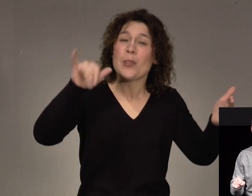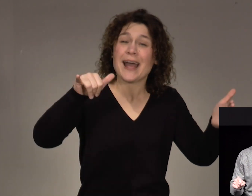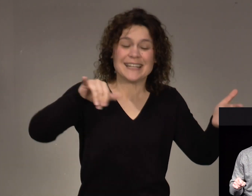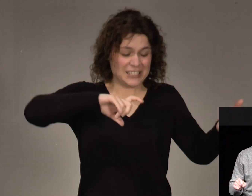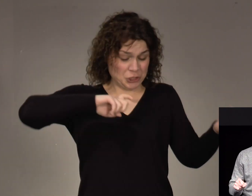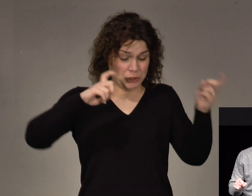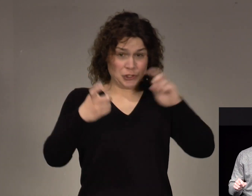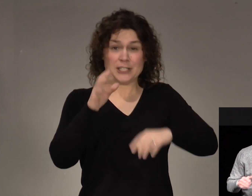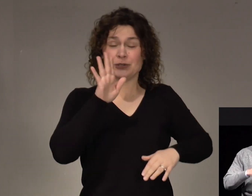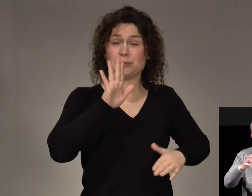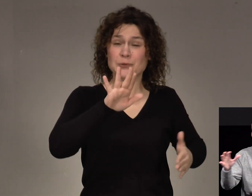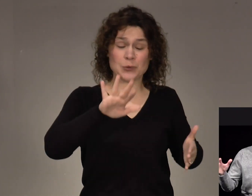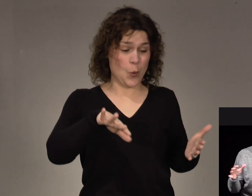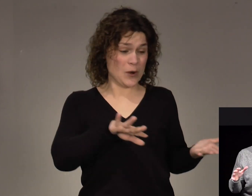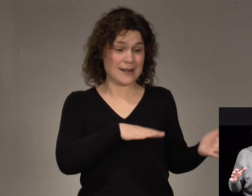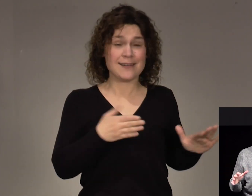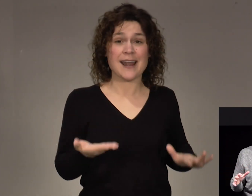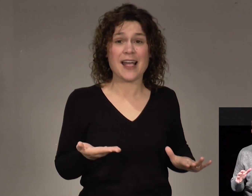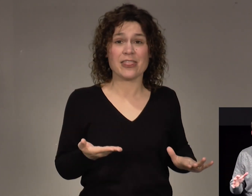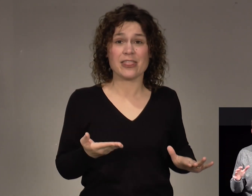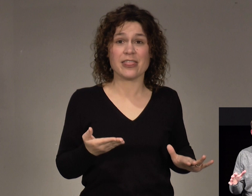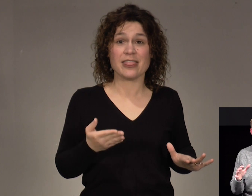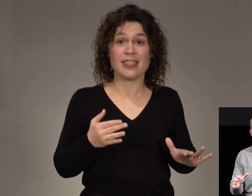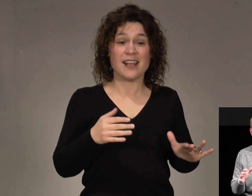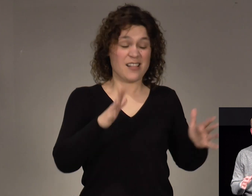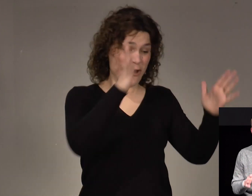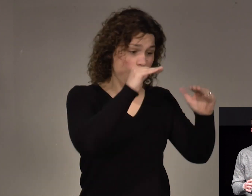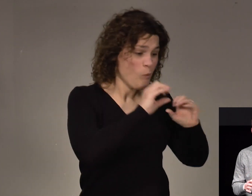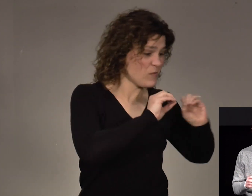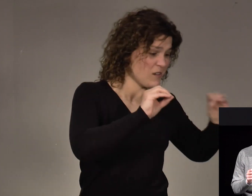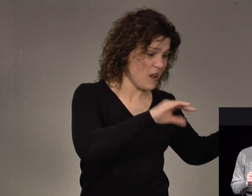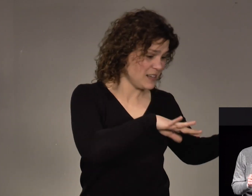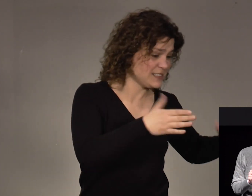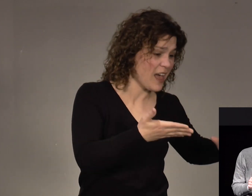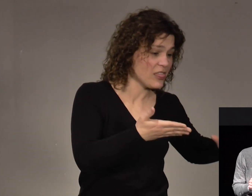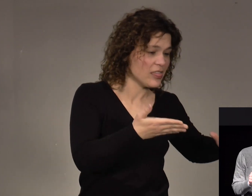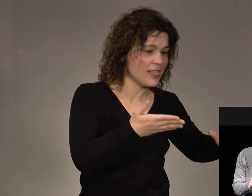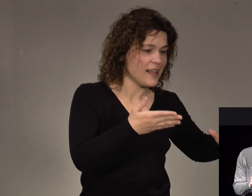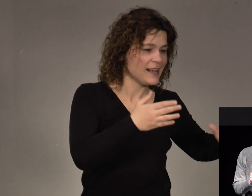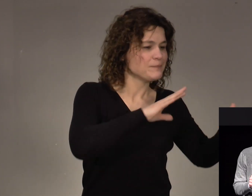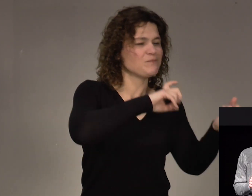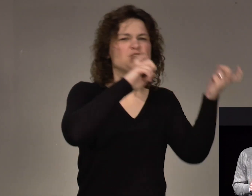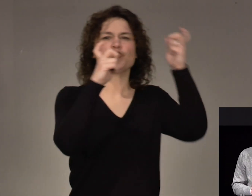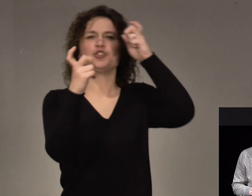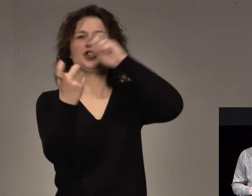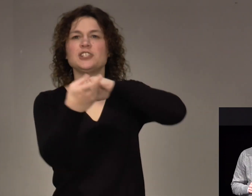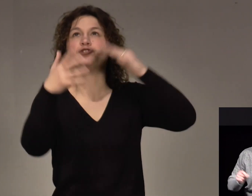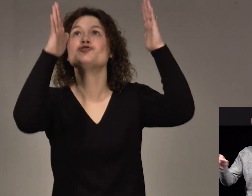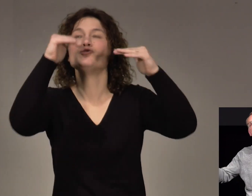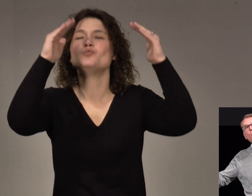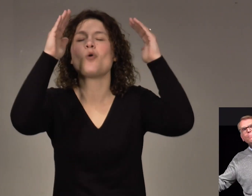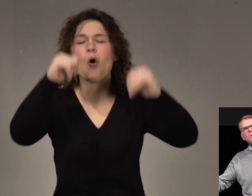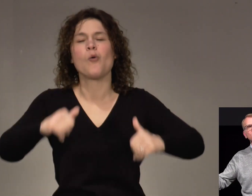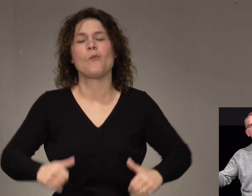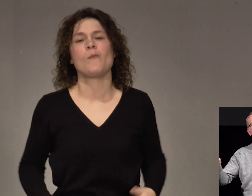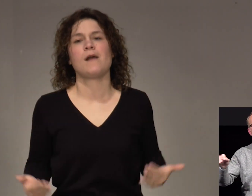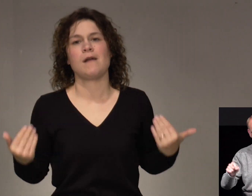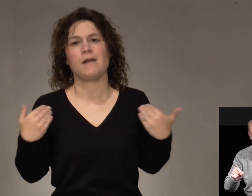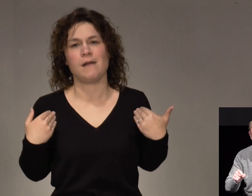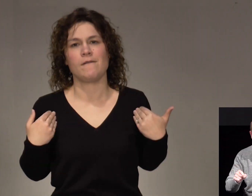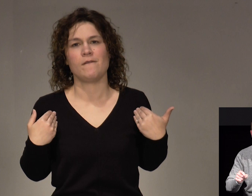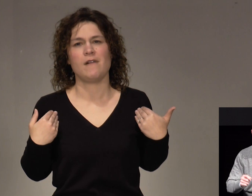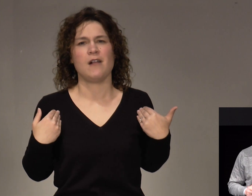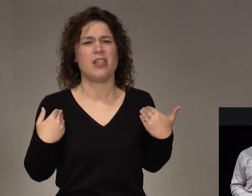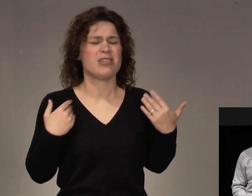and transforms the hopeLESSness of death to hopeFULness--hopeLESS grief into